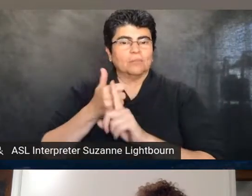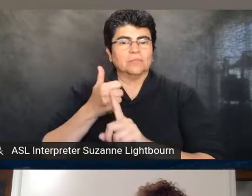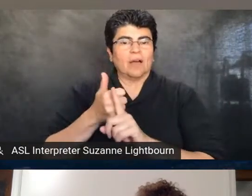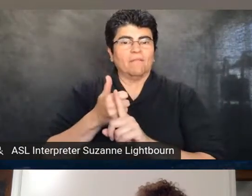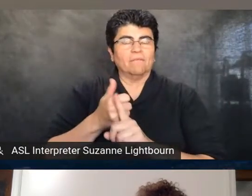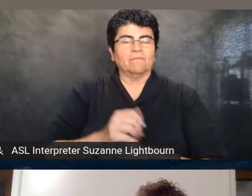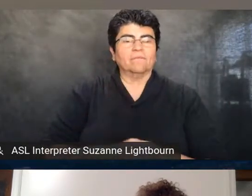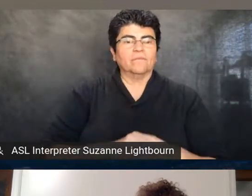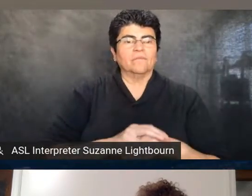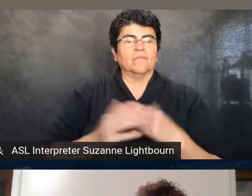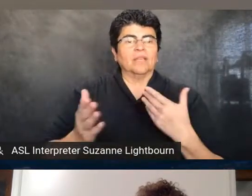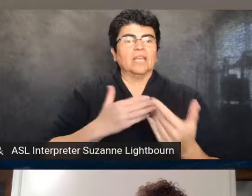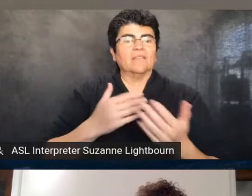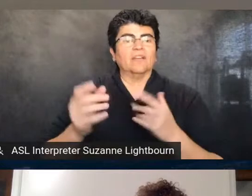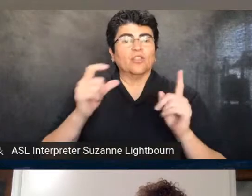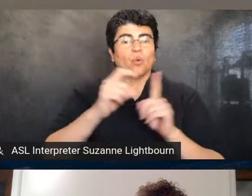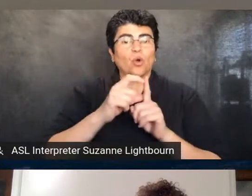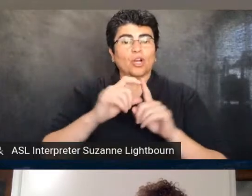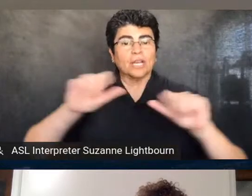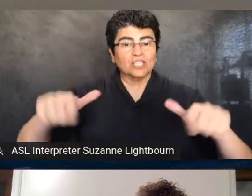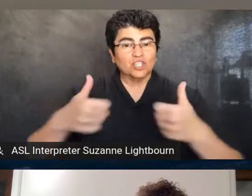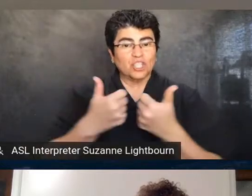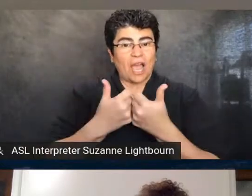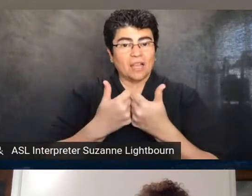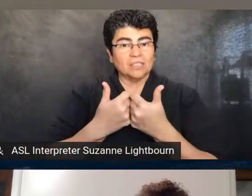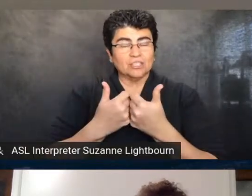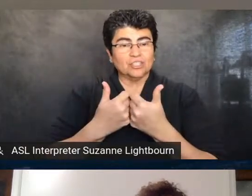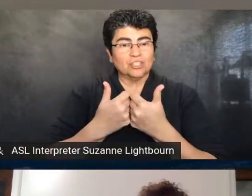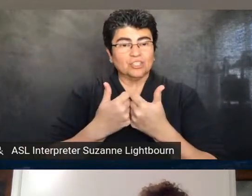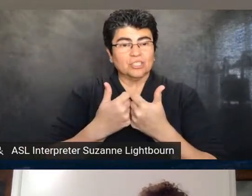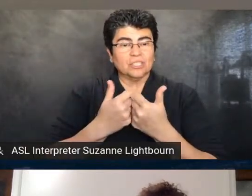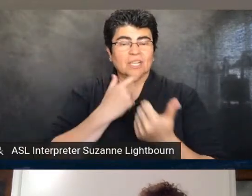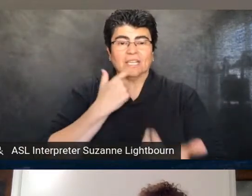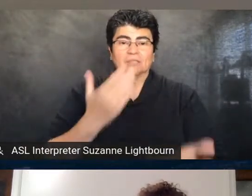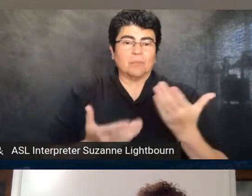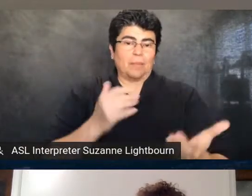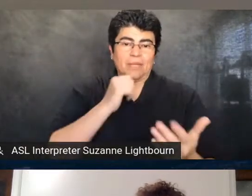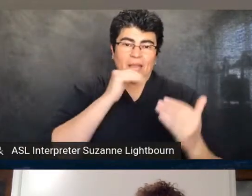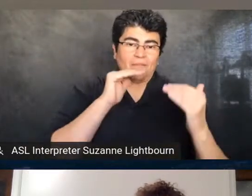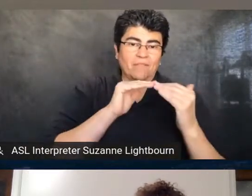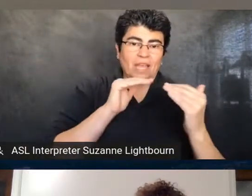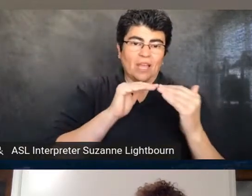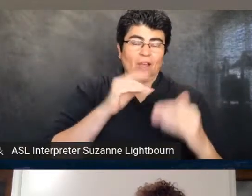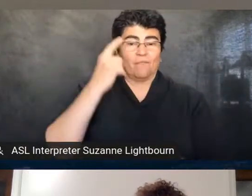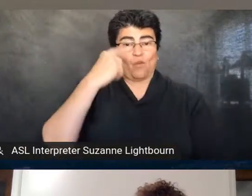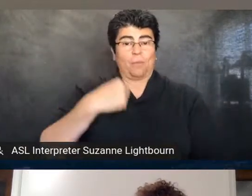And even the word challenge is maybe not fair for me to say.